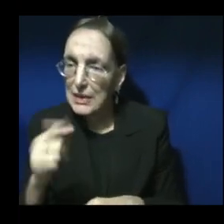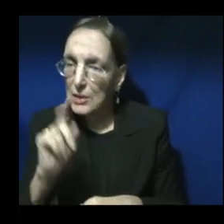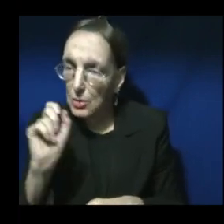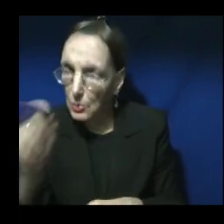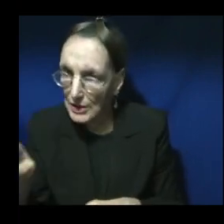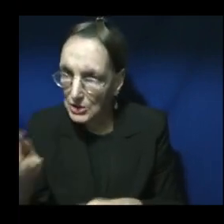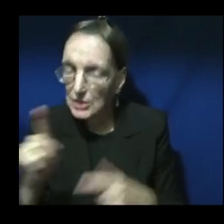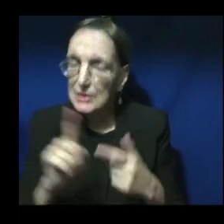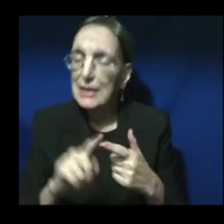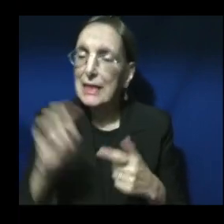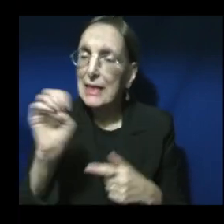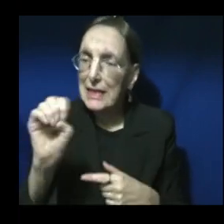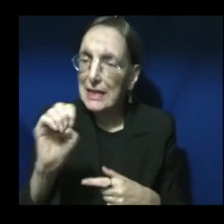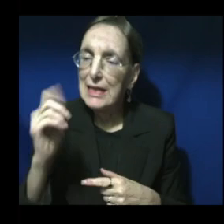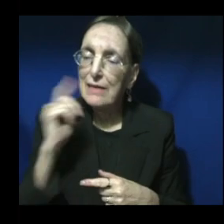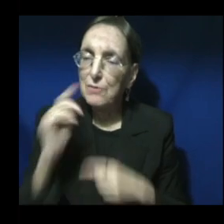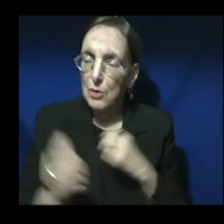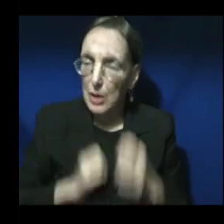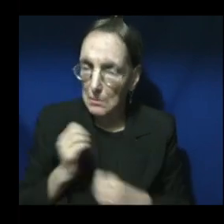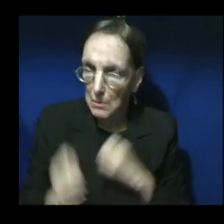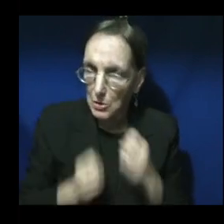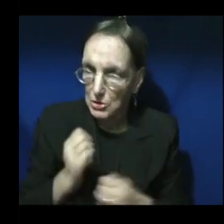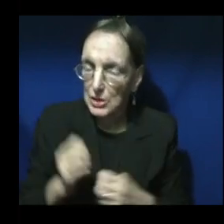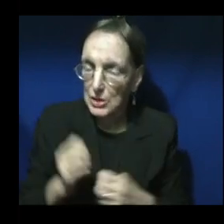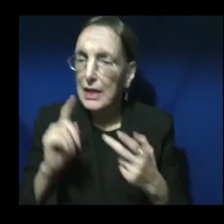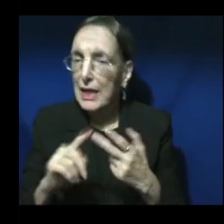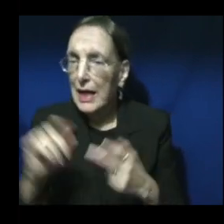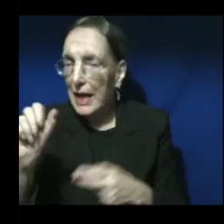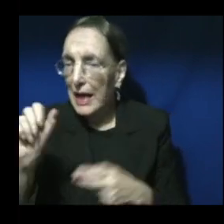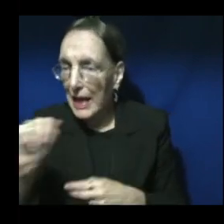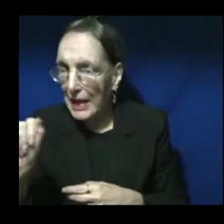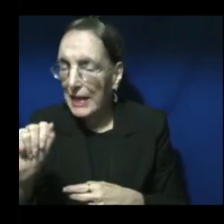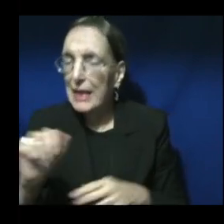is for the language of agency. The first C is for the language of confidence, and the second C is